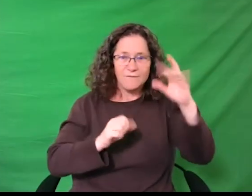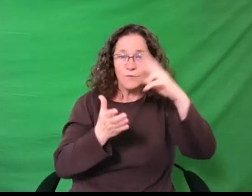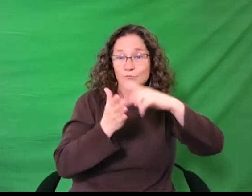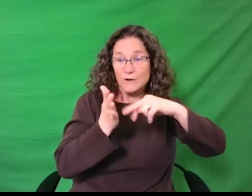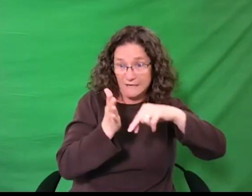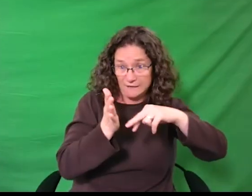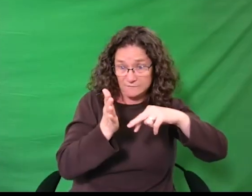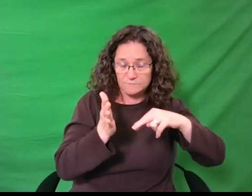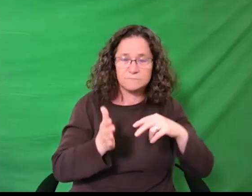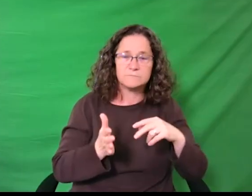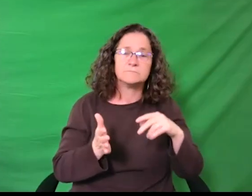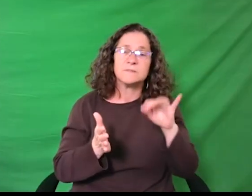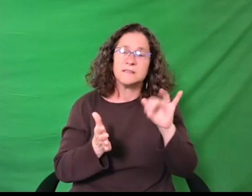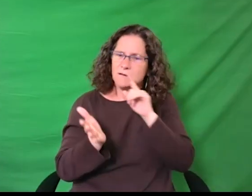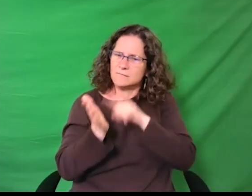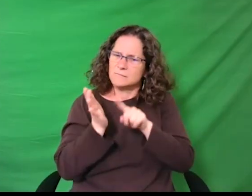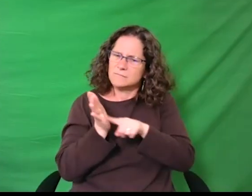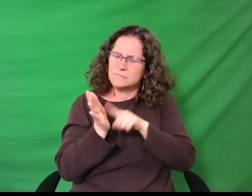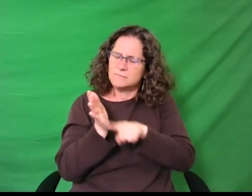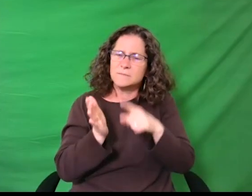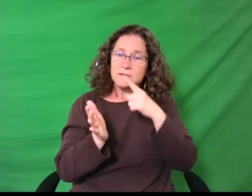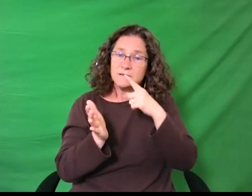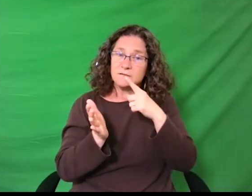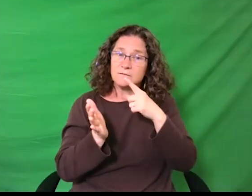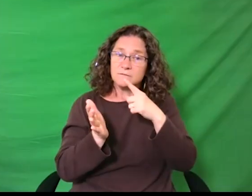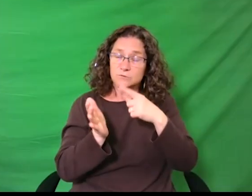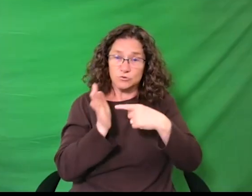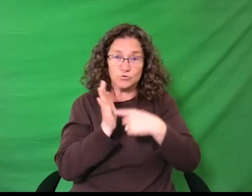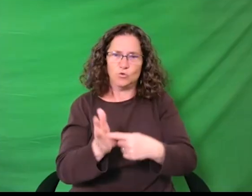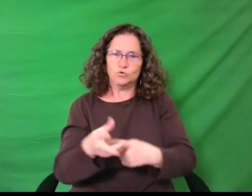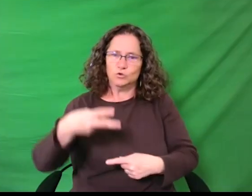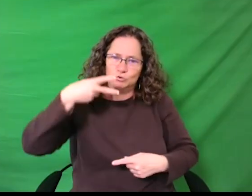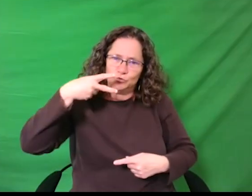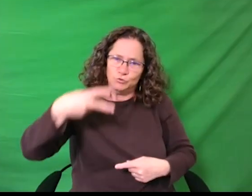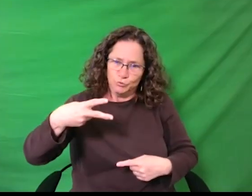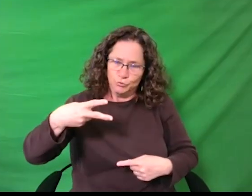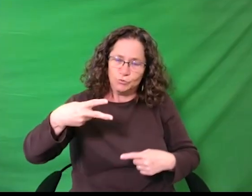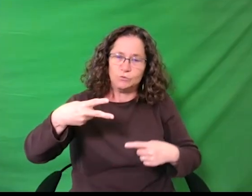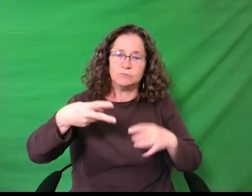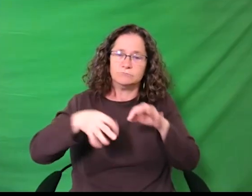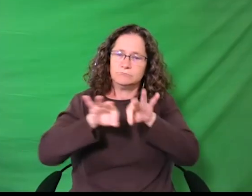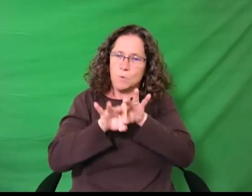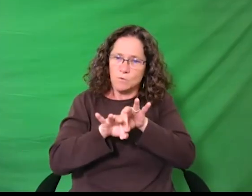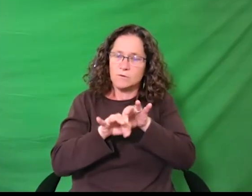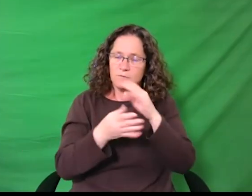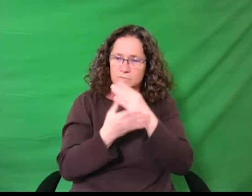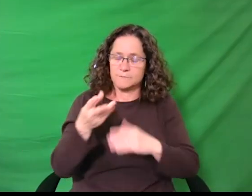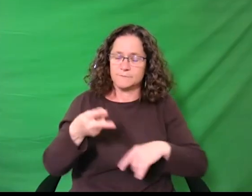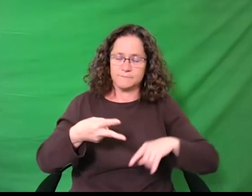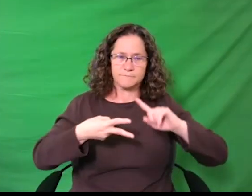that there are two major strands, two major threads that go together to produce fluid reading.